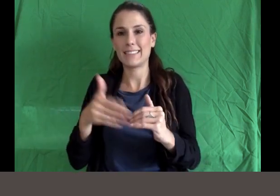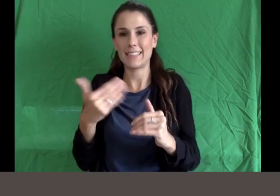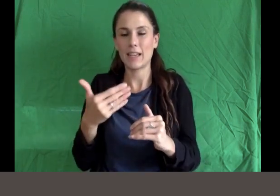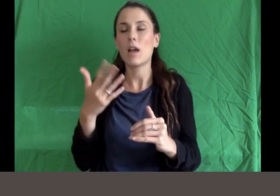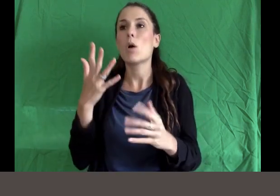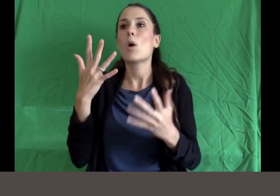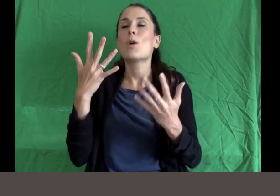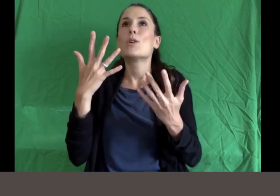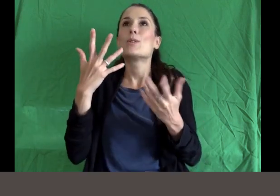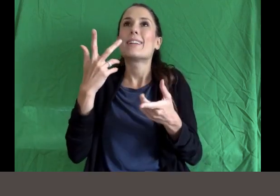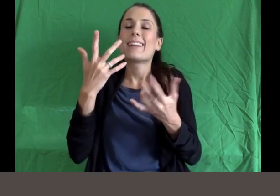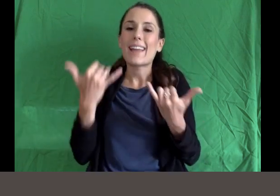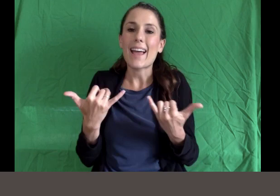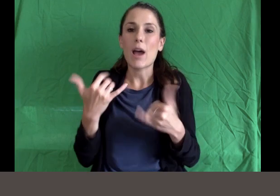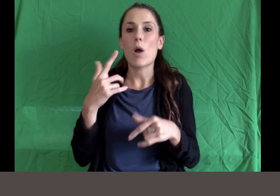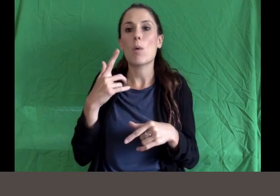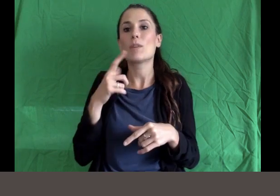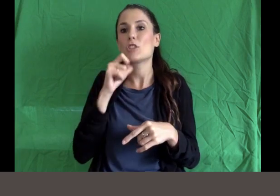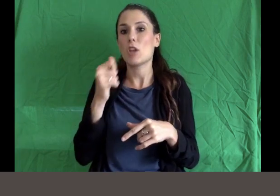our data or over representing our data